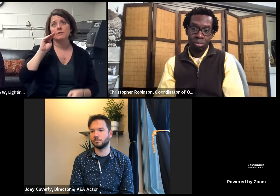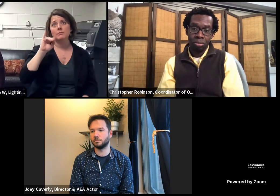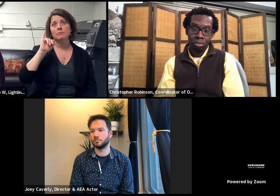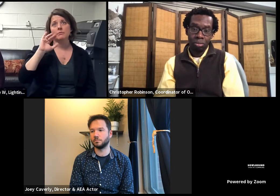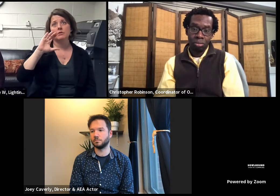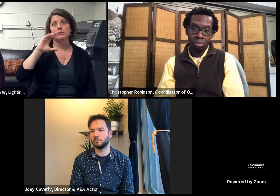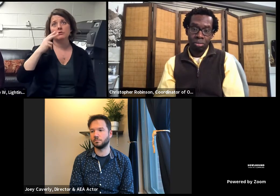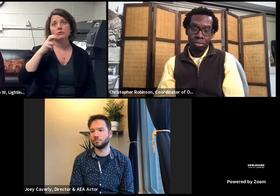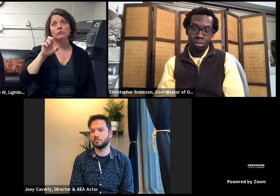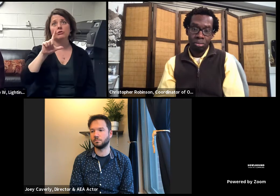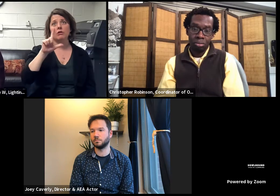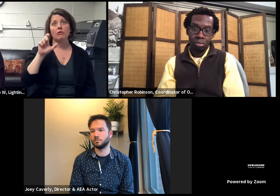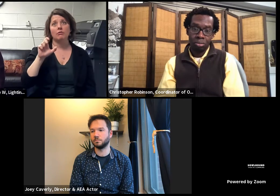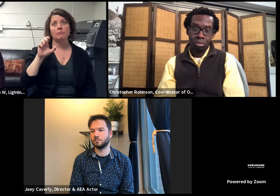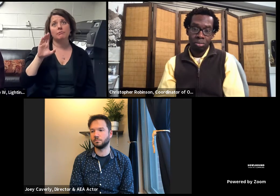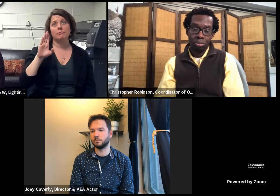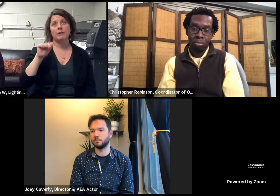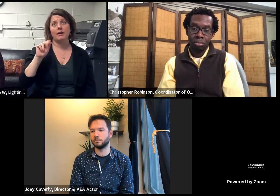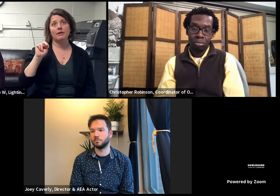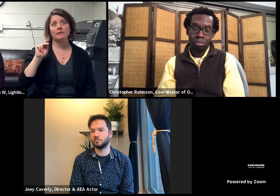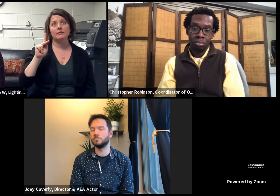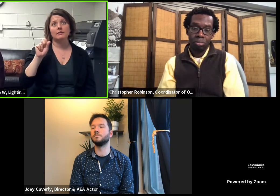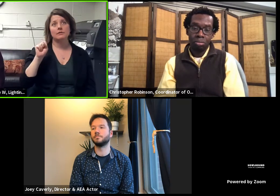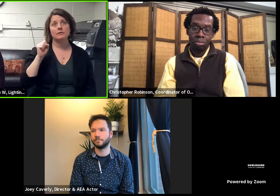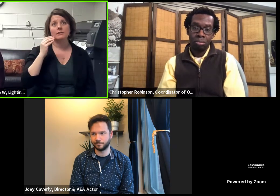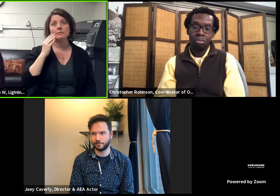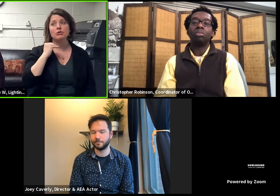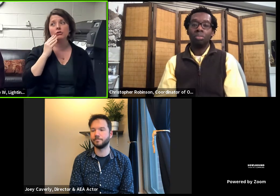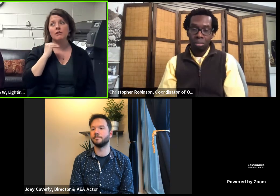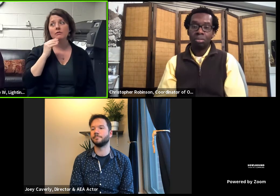There's Michelle, thanks.